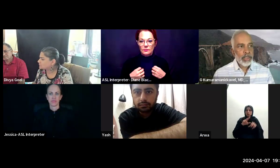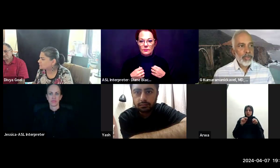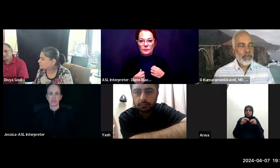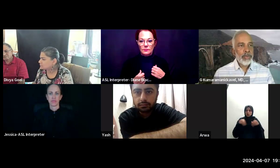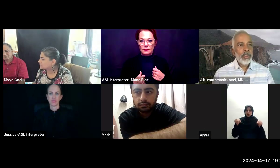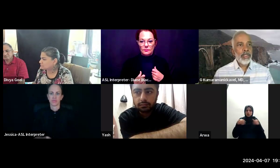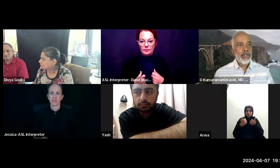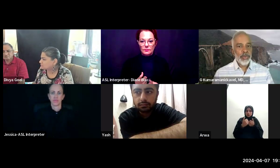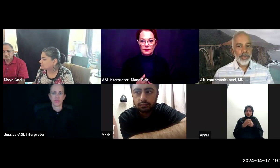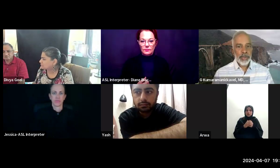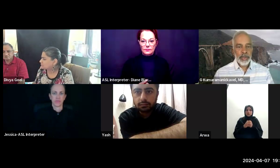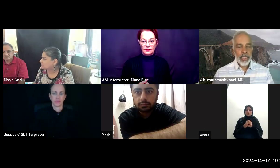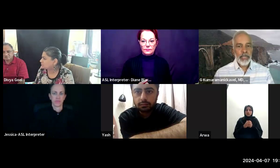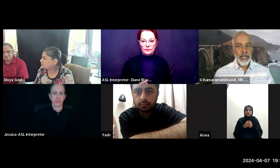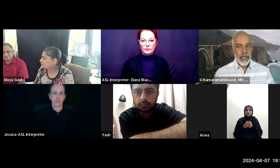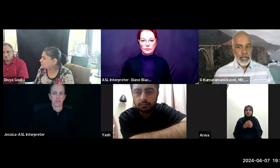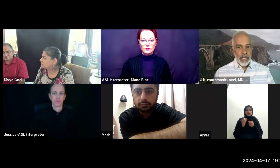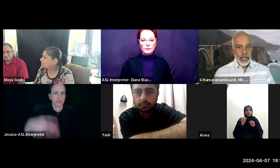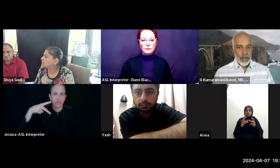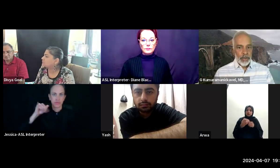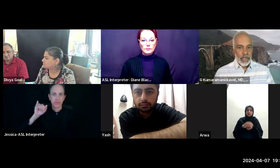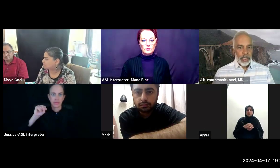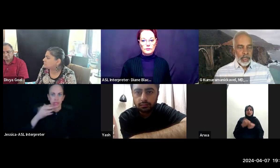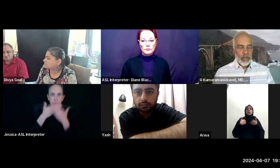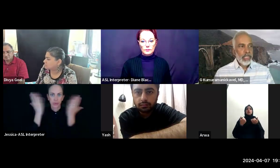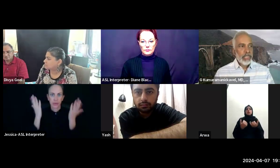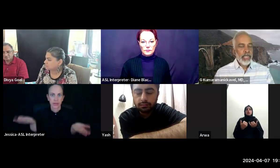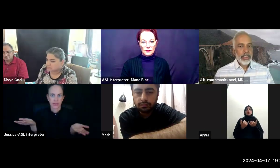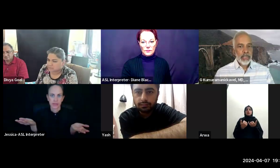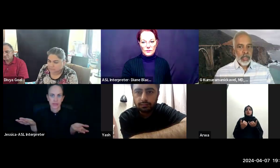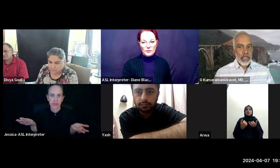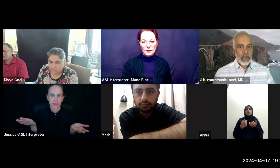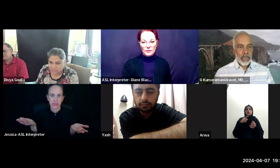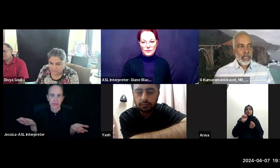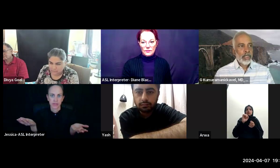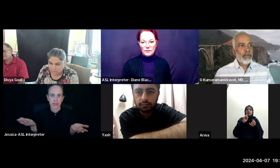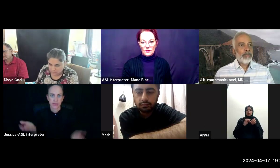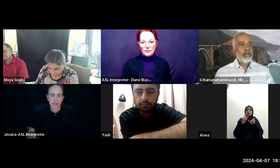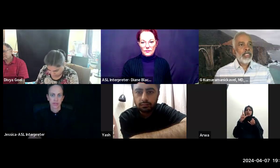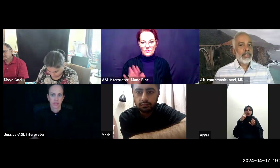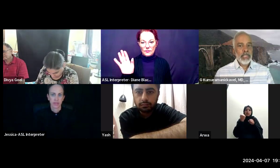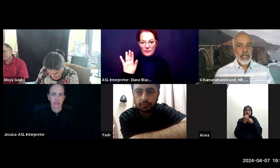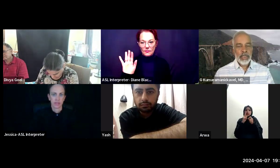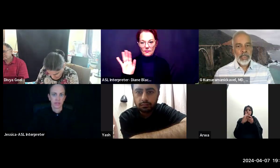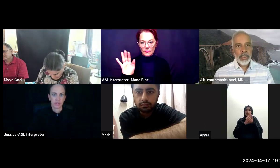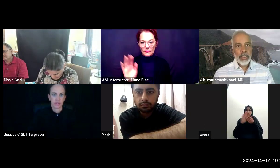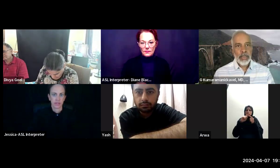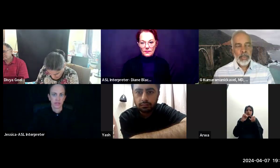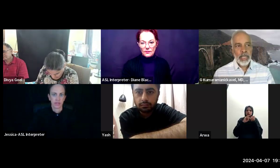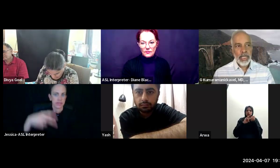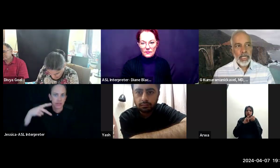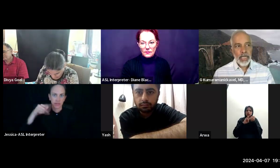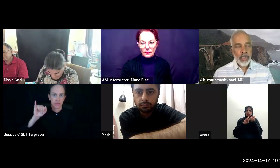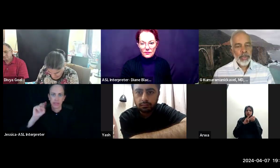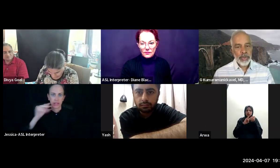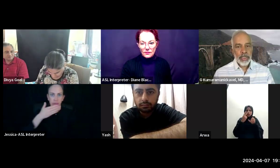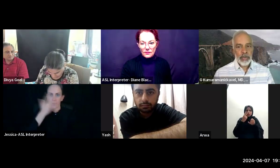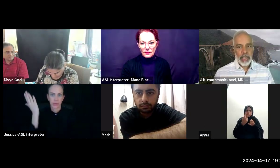syndrome group. okay so some of my slides are quite concealed. but then I have to use them when